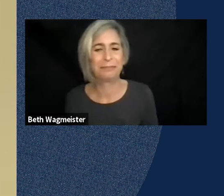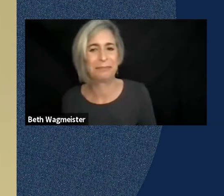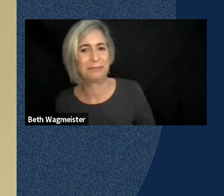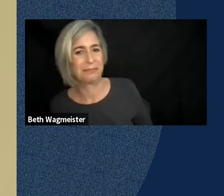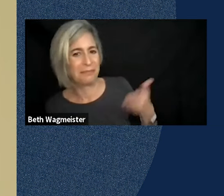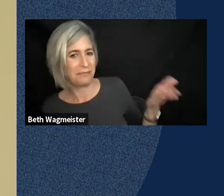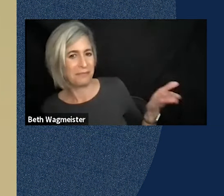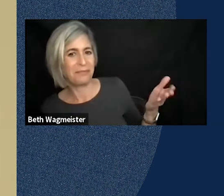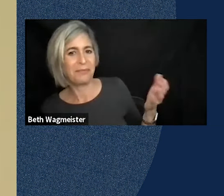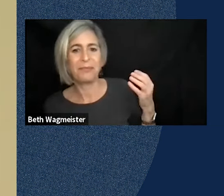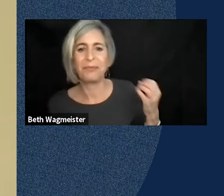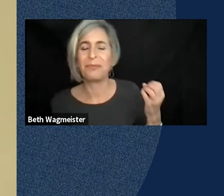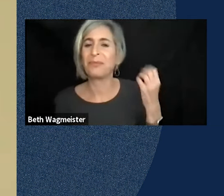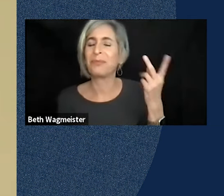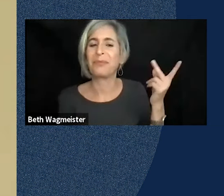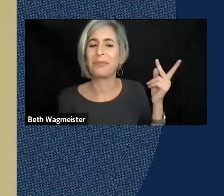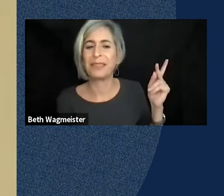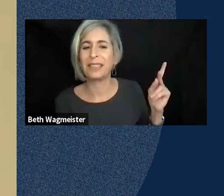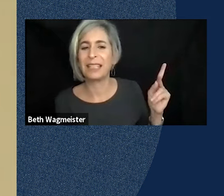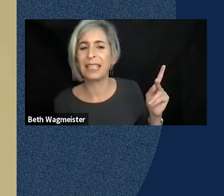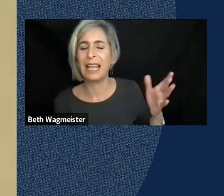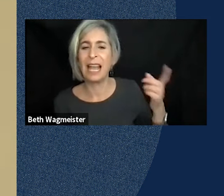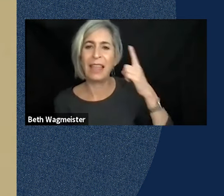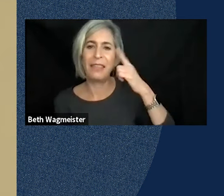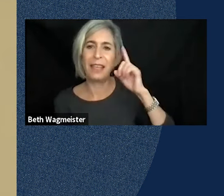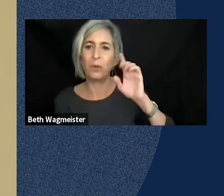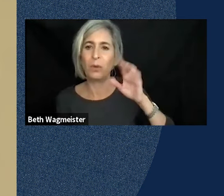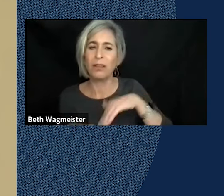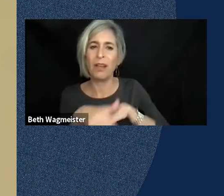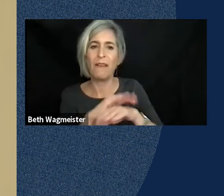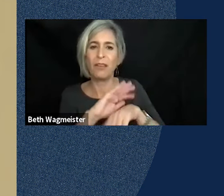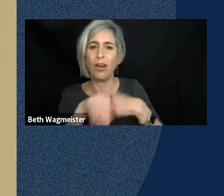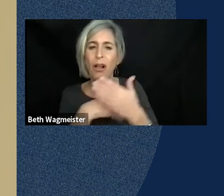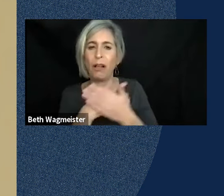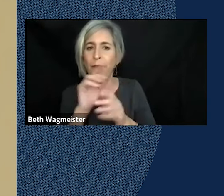So I think we covered a core of them.